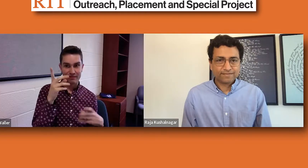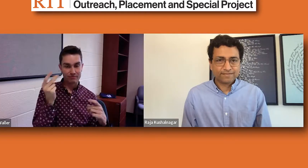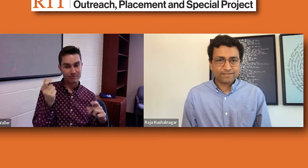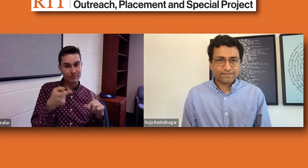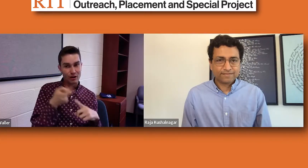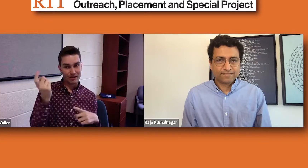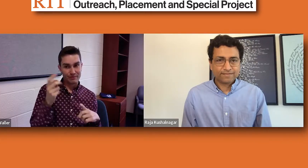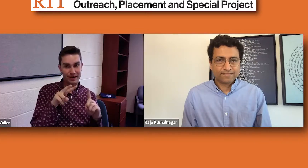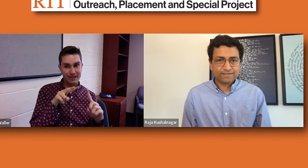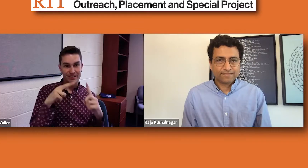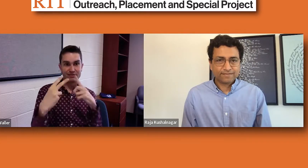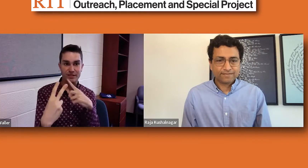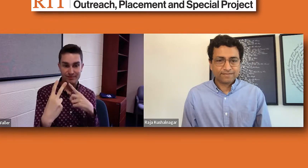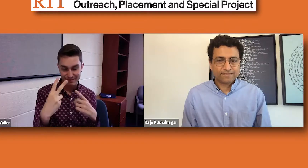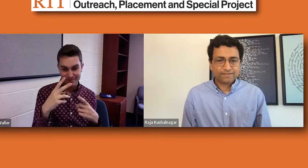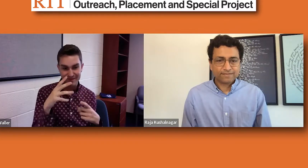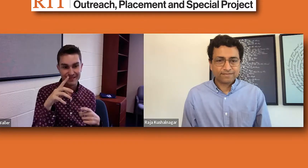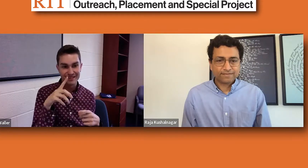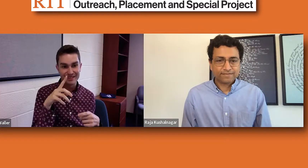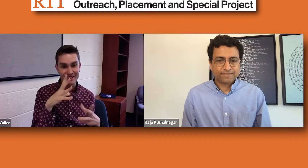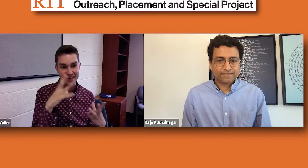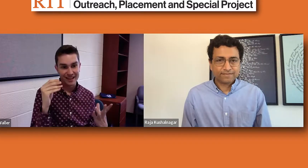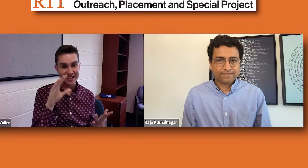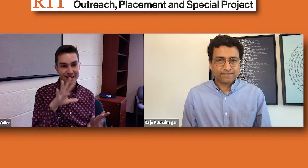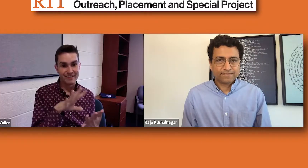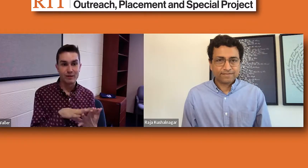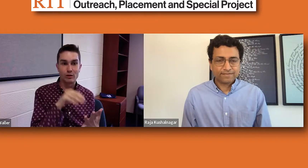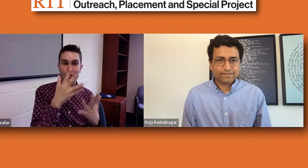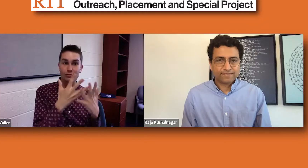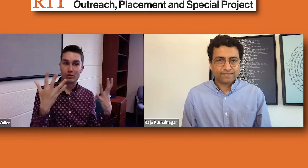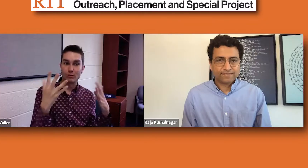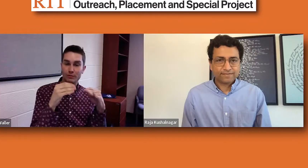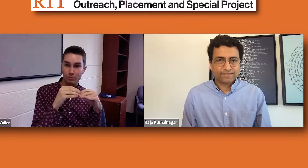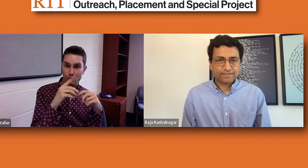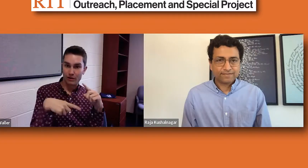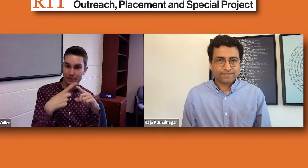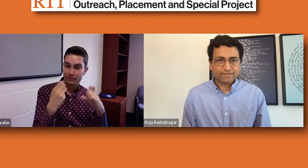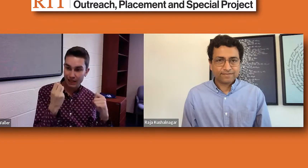who were able to intermingle and get this additional perspective.